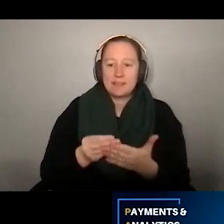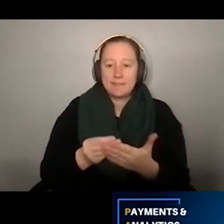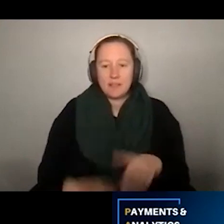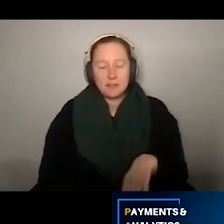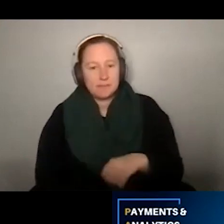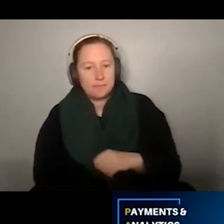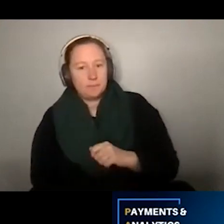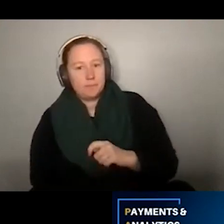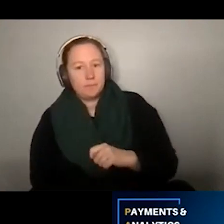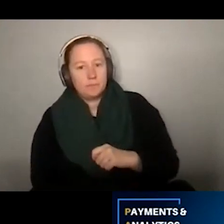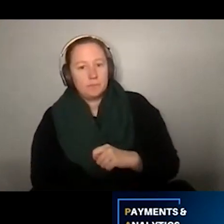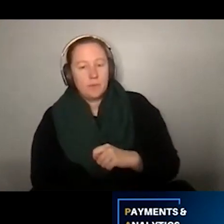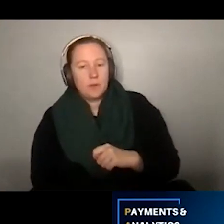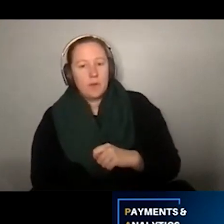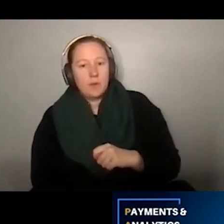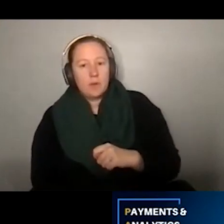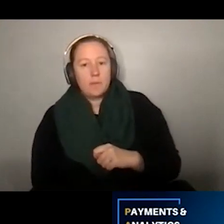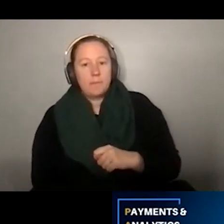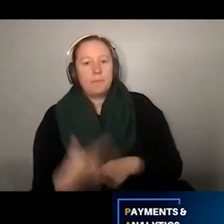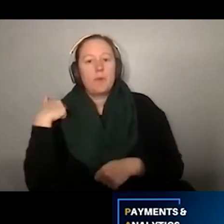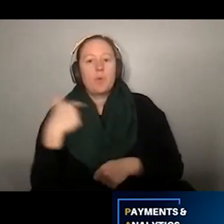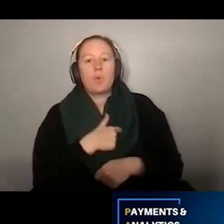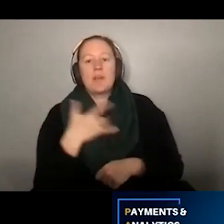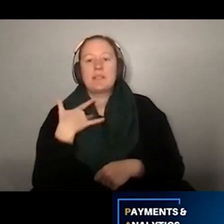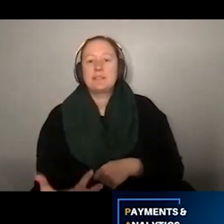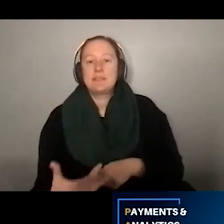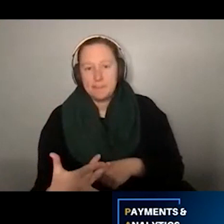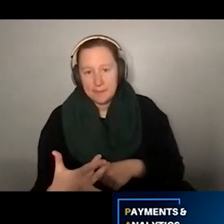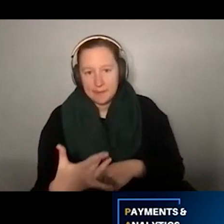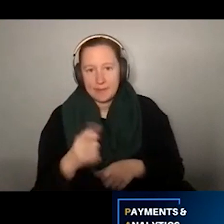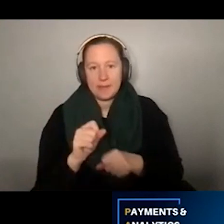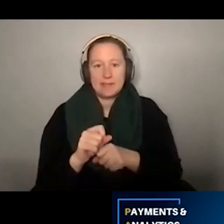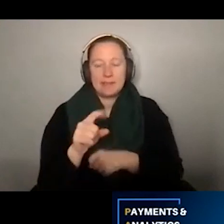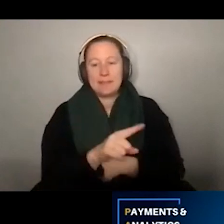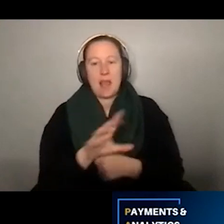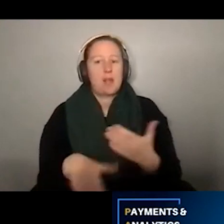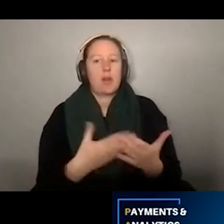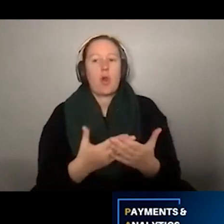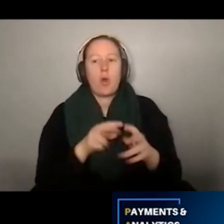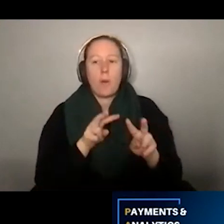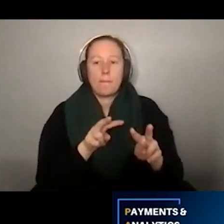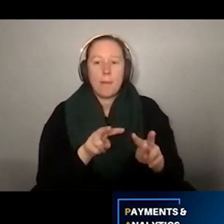Lucentia Davidson: We typically send all of our monitoring courtesy notifications,